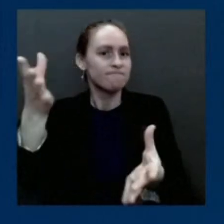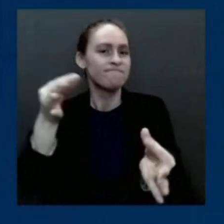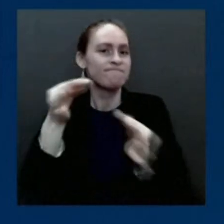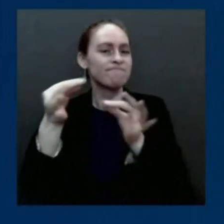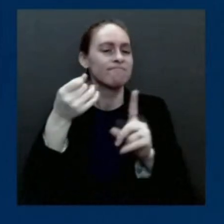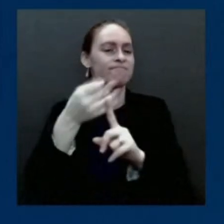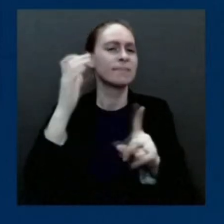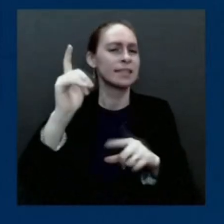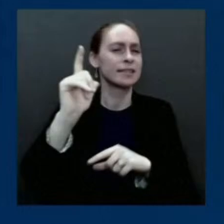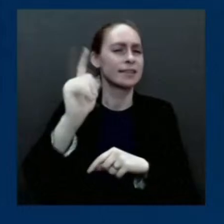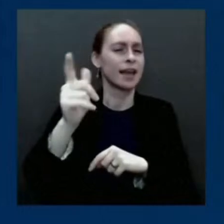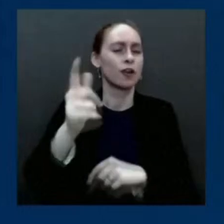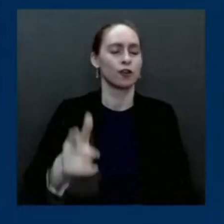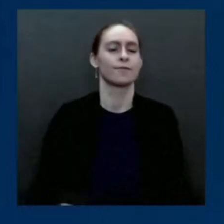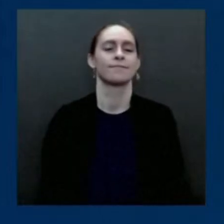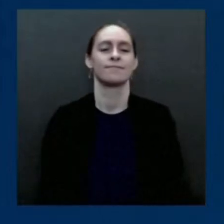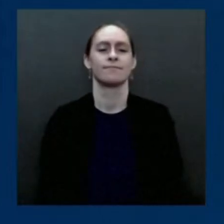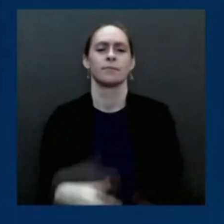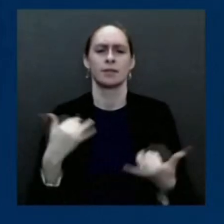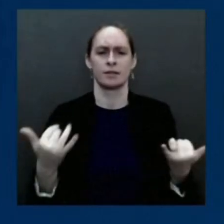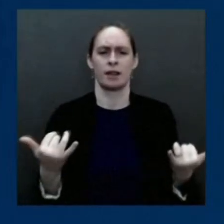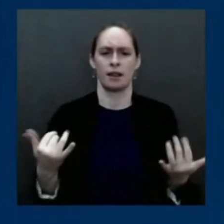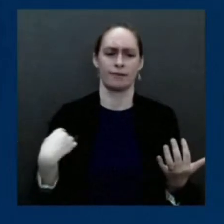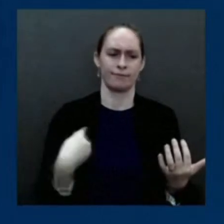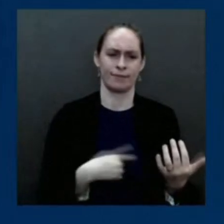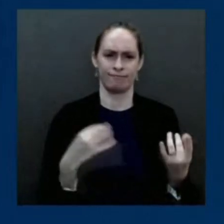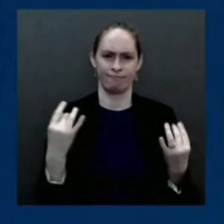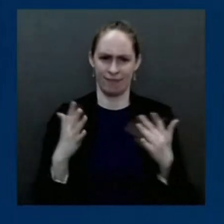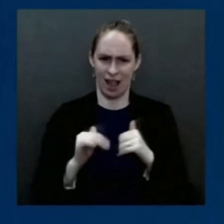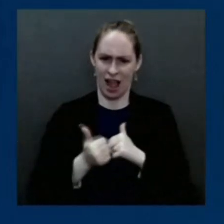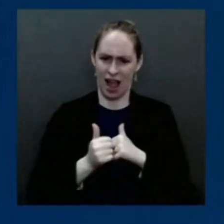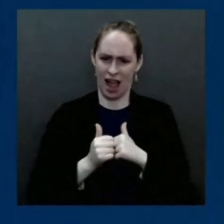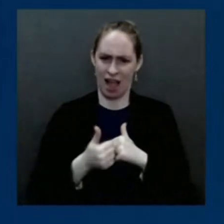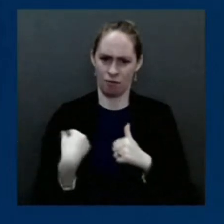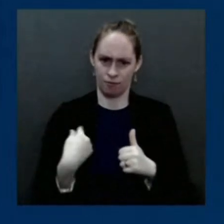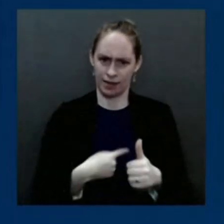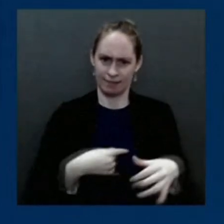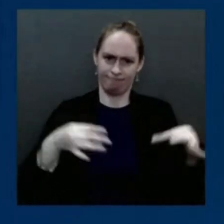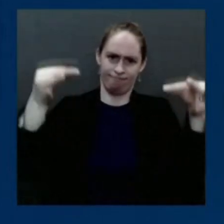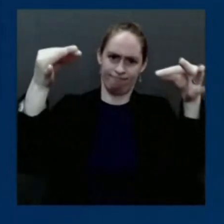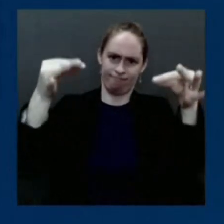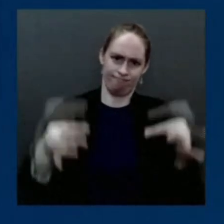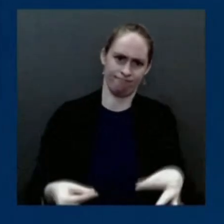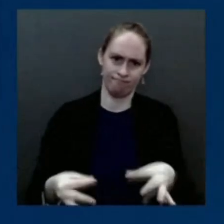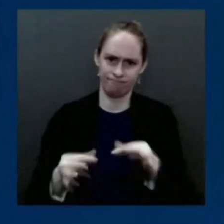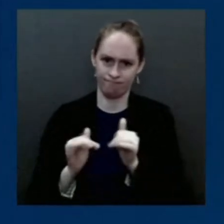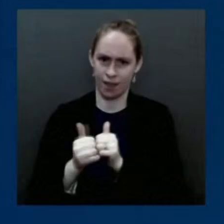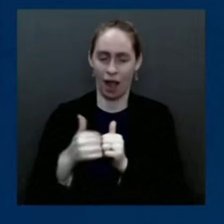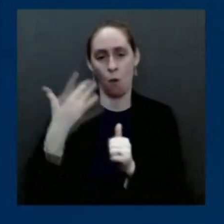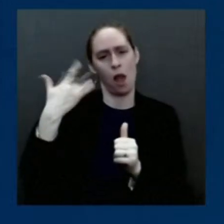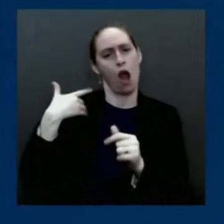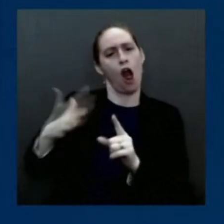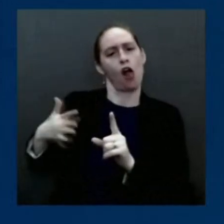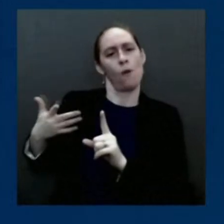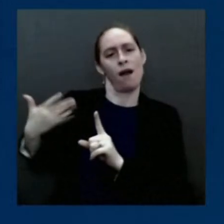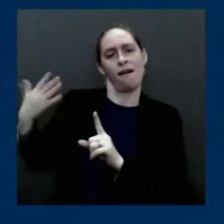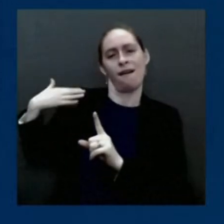DAYS AND WEEKS AHEAD. WE'RE ABLE TO DO THIS NOW BECAUSE OF ALL THE STEPS WE'VE TAKEN TO INCREASE TESTING SUPPLY AND MANUFACTURING